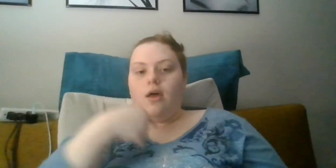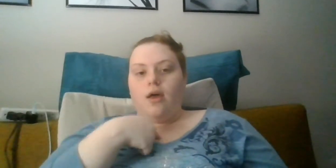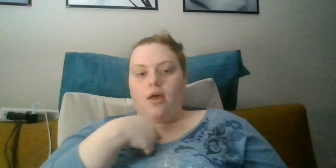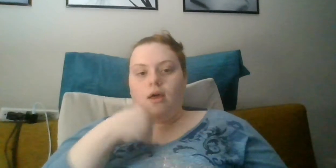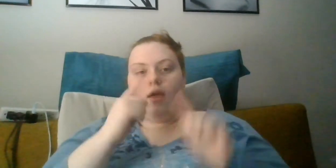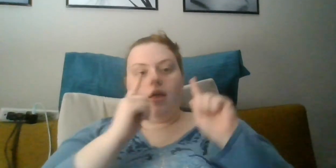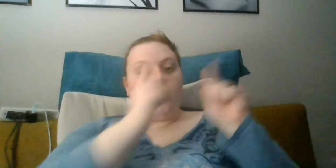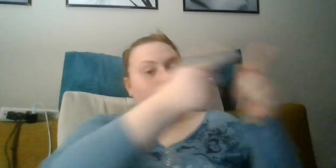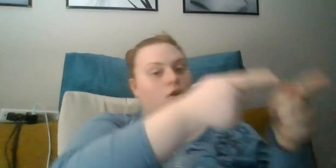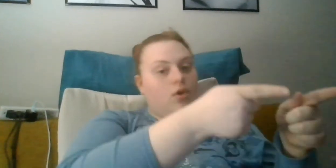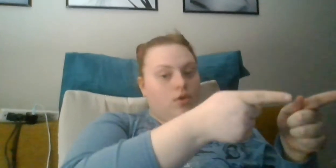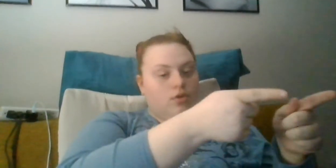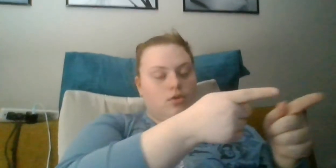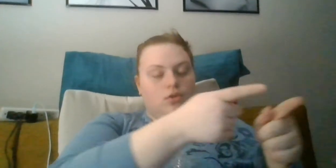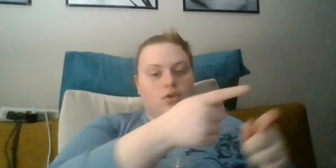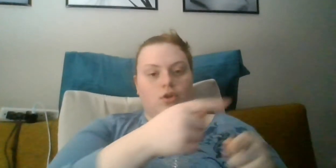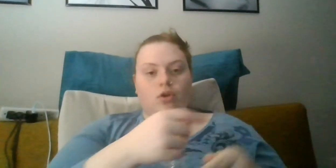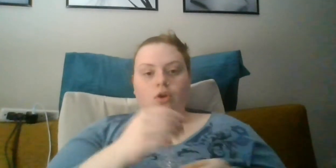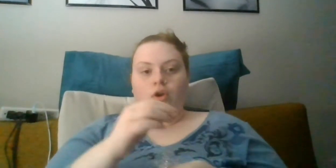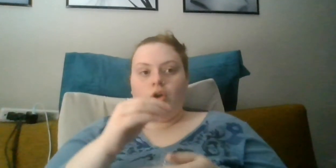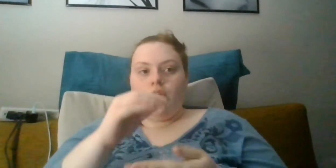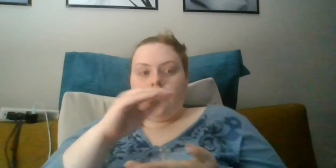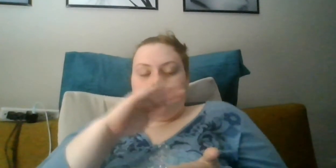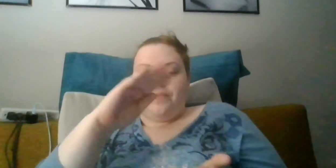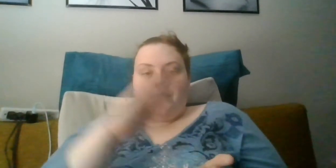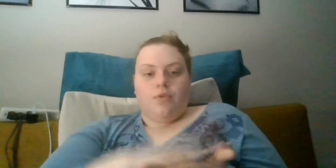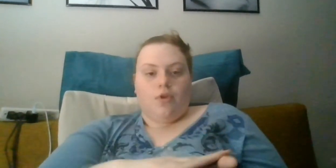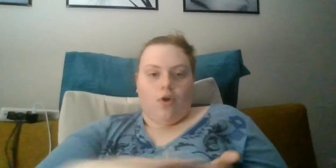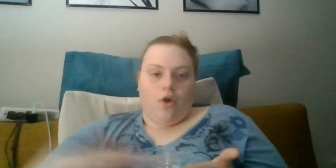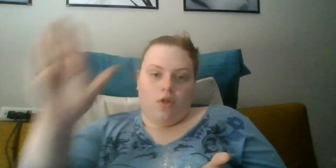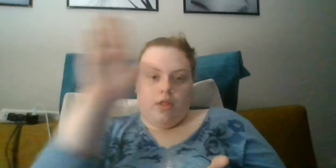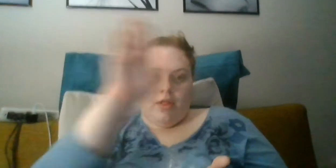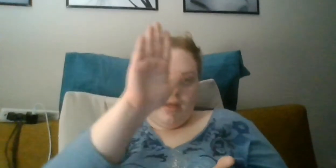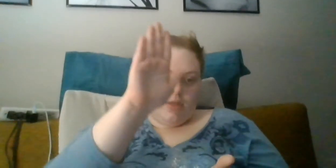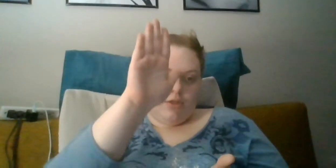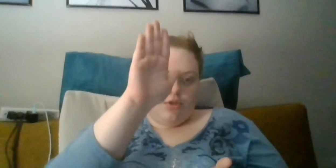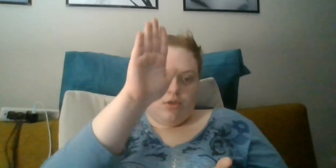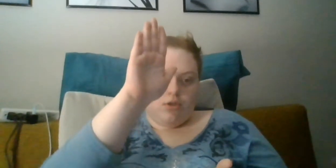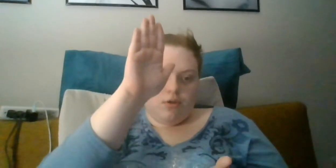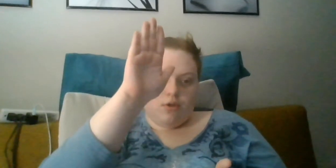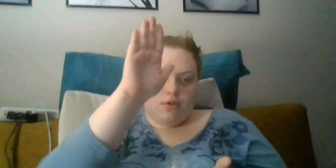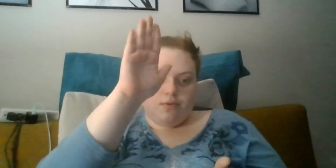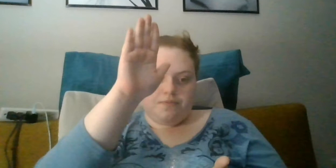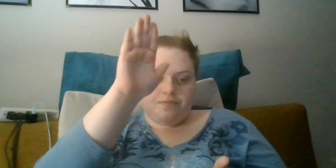I attend college,